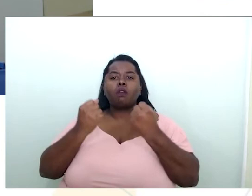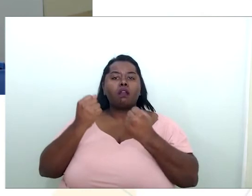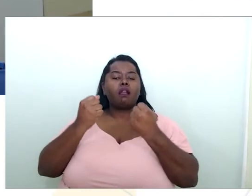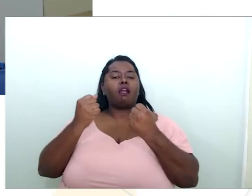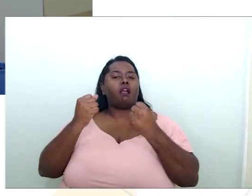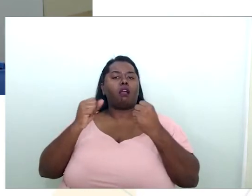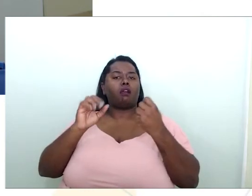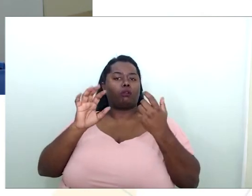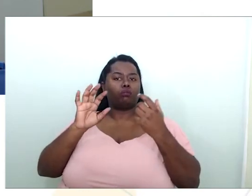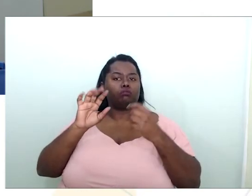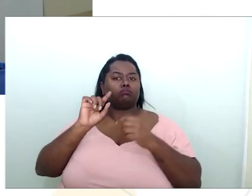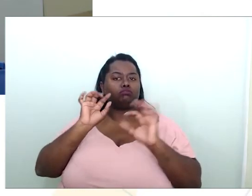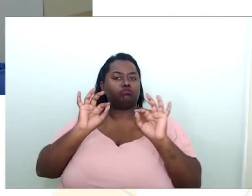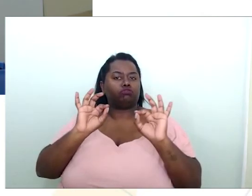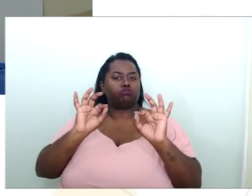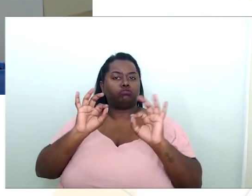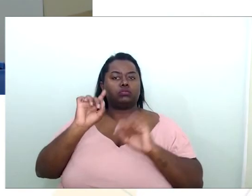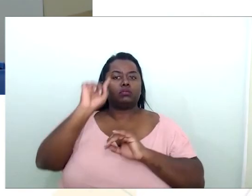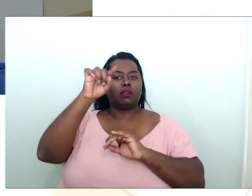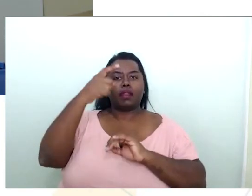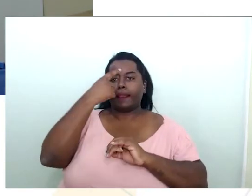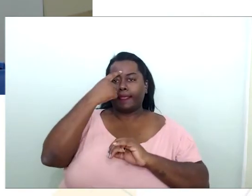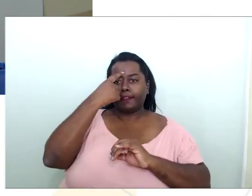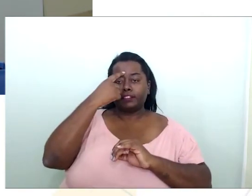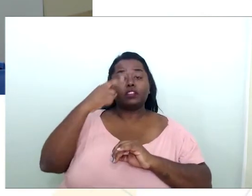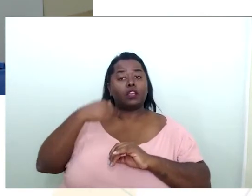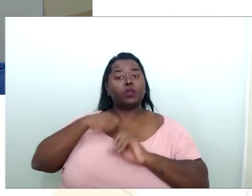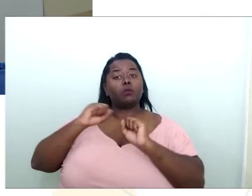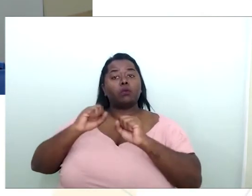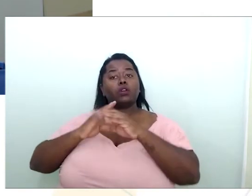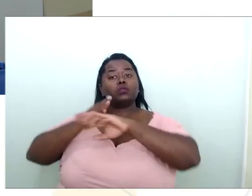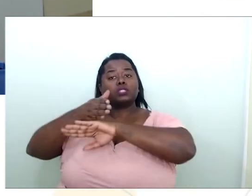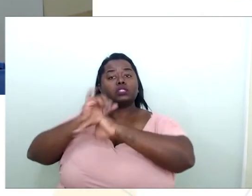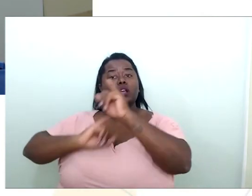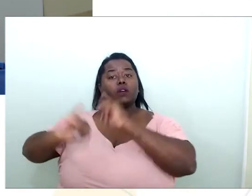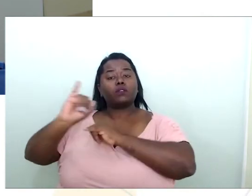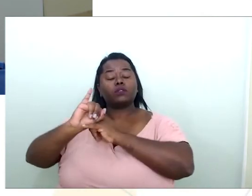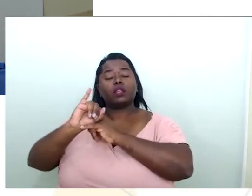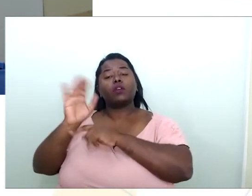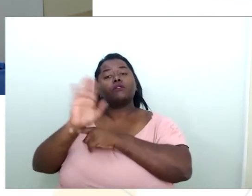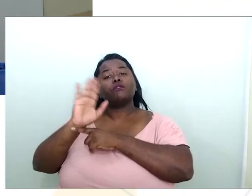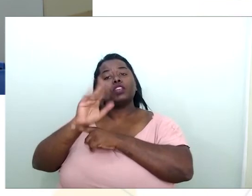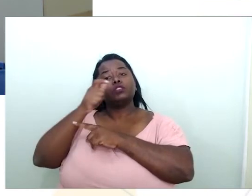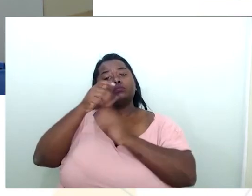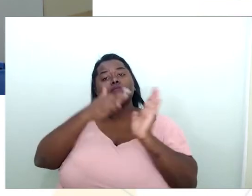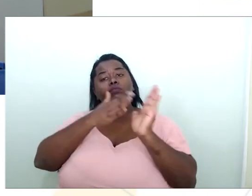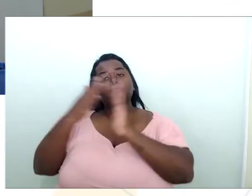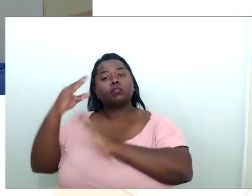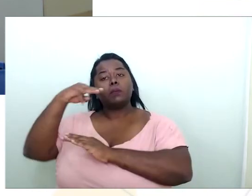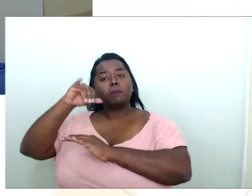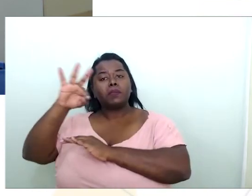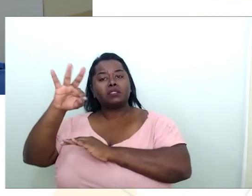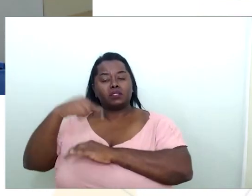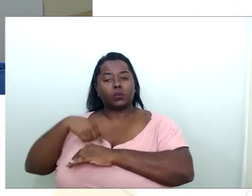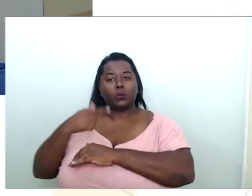University or MIT I'm winning I'm winning every night but but it's not